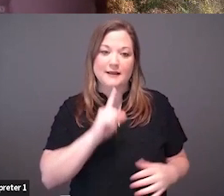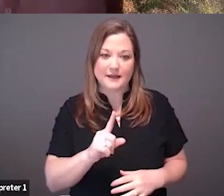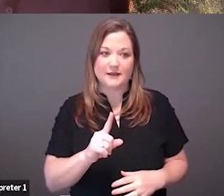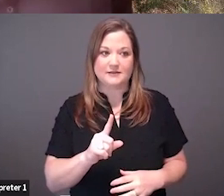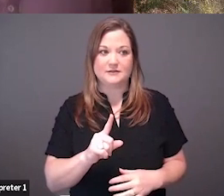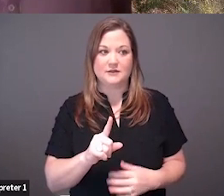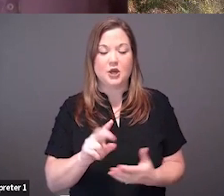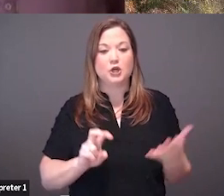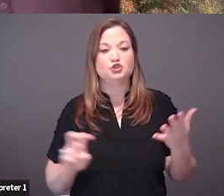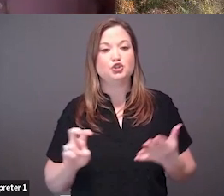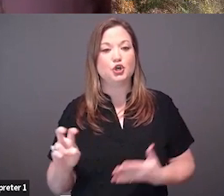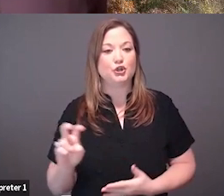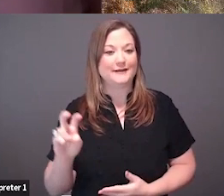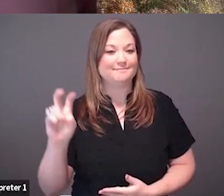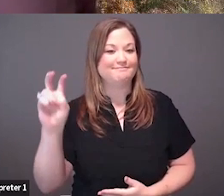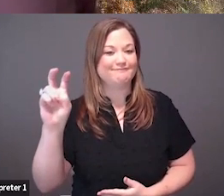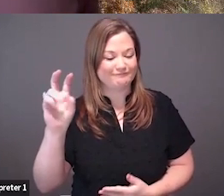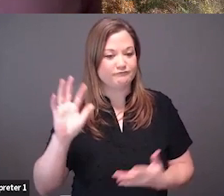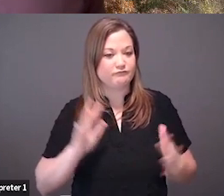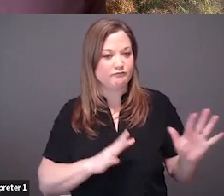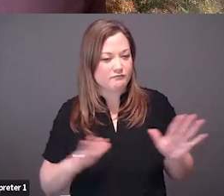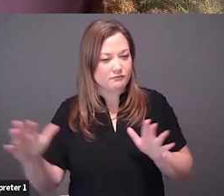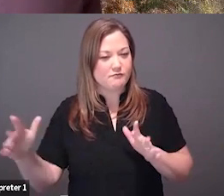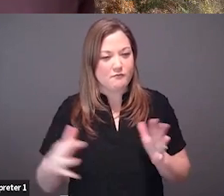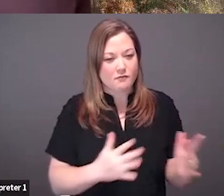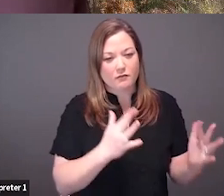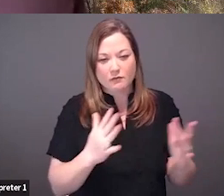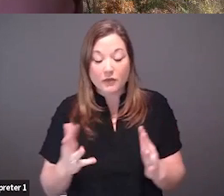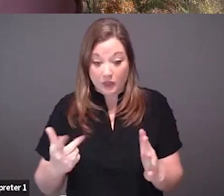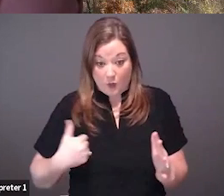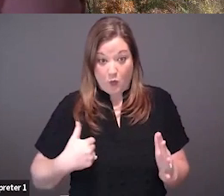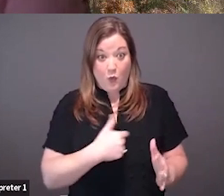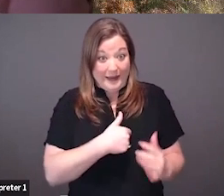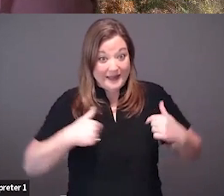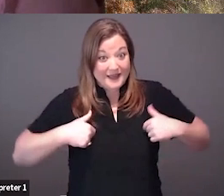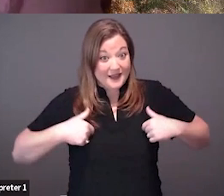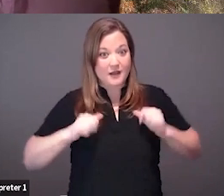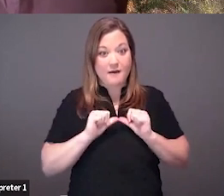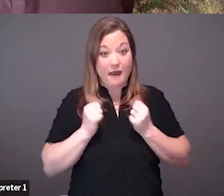That's something that as us as an agency, on our agency side,